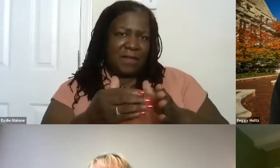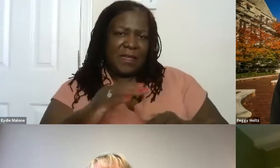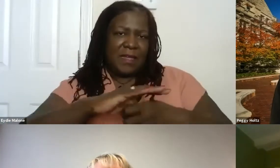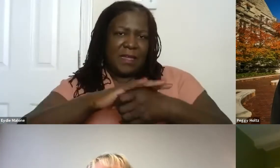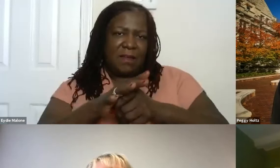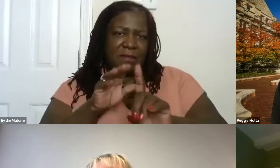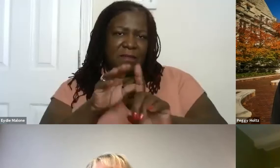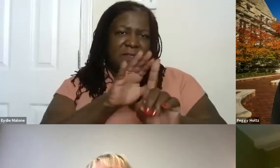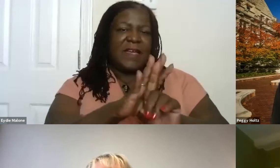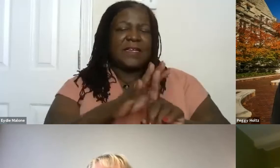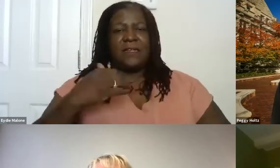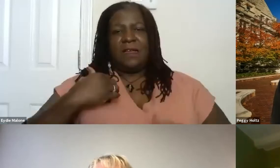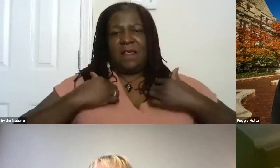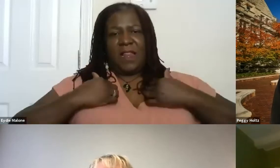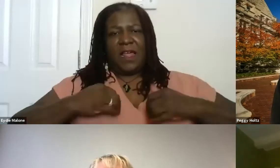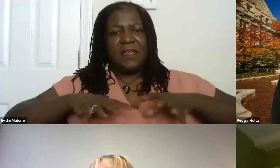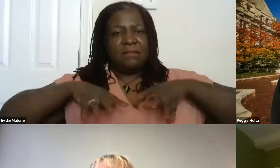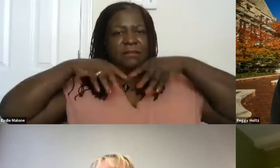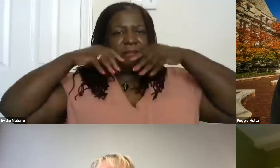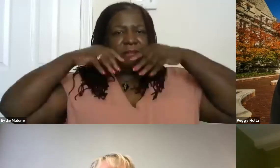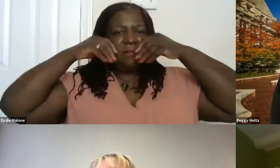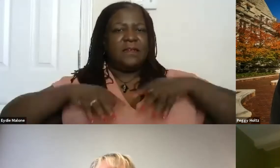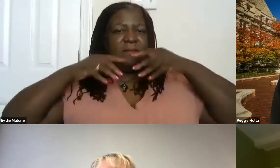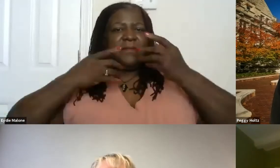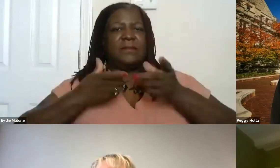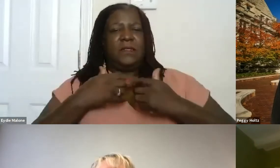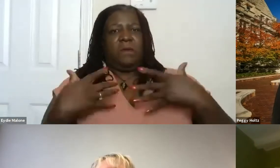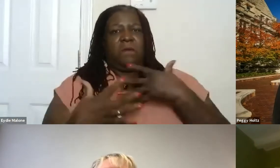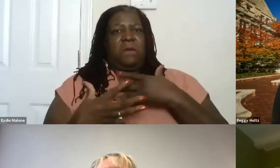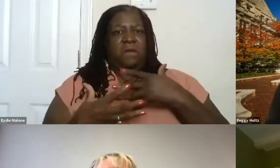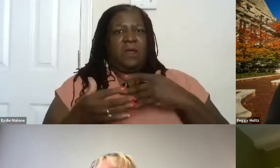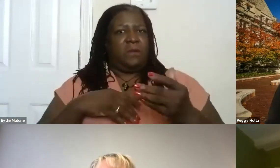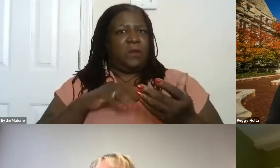and the airways so out of that type of fear we were looking pretty closely. We, too, consulted